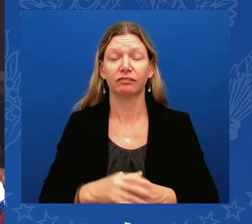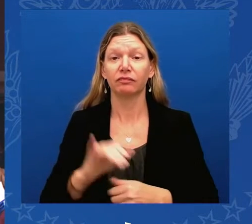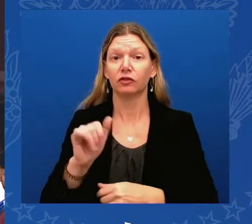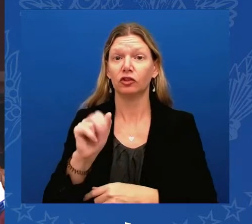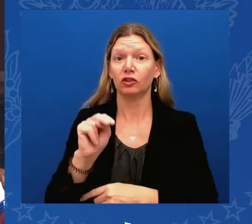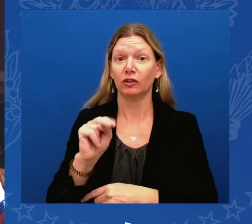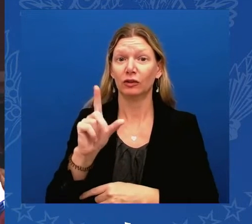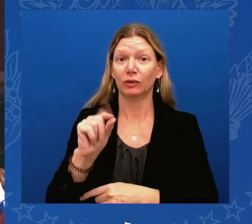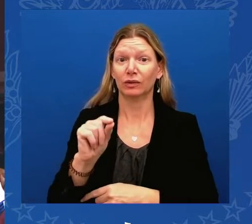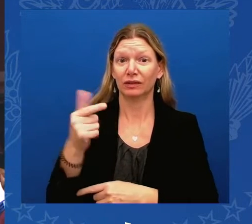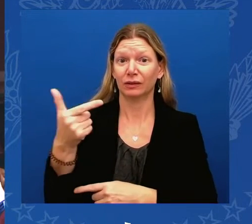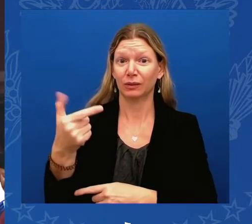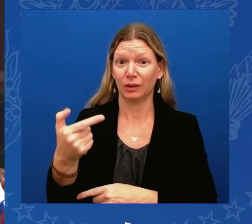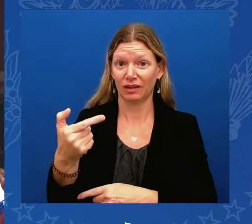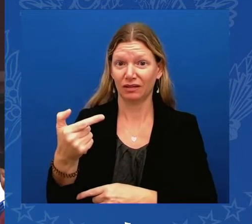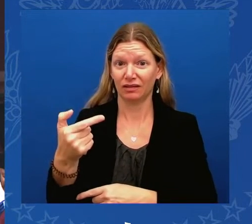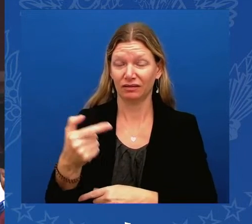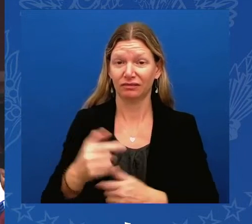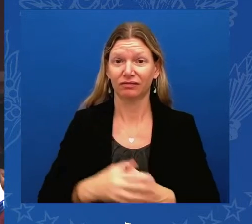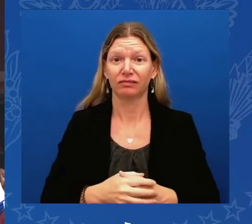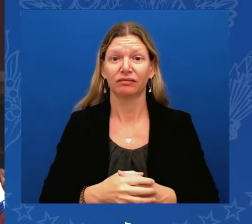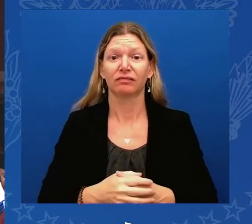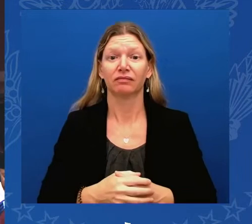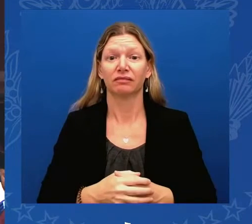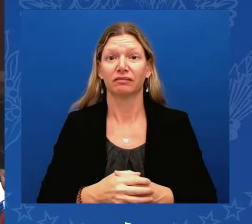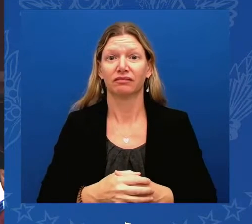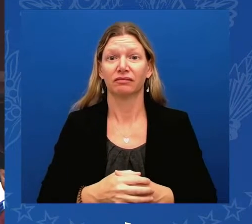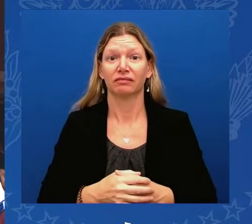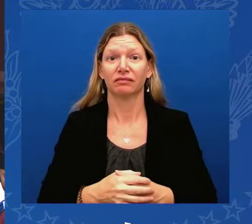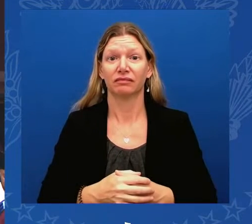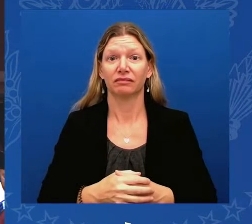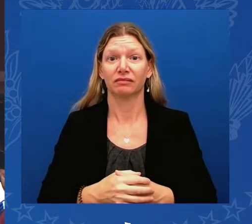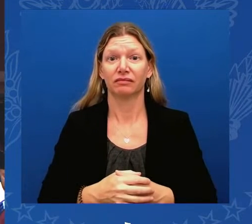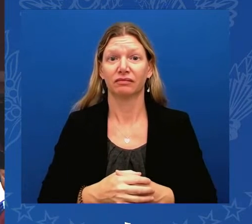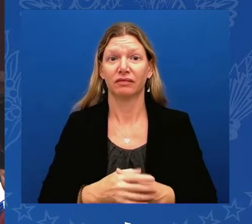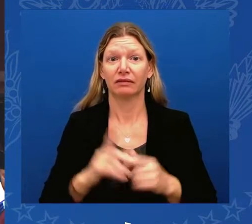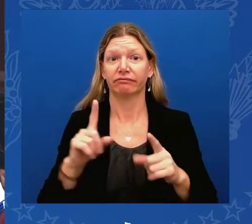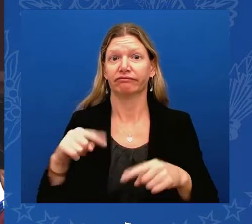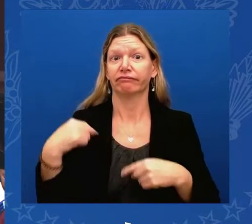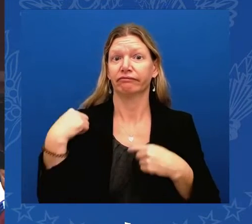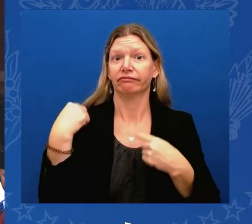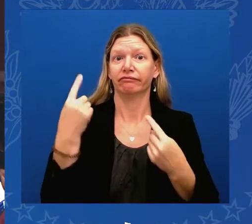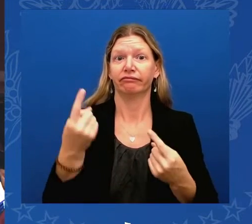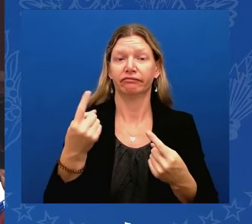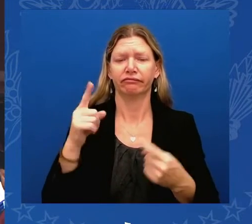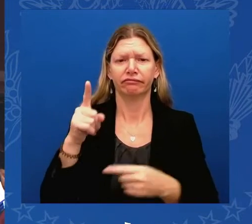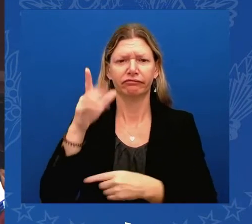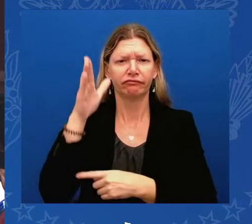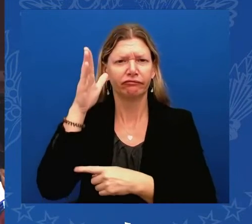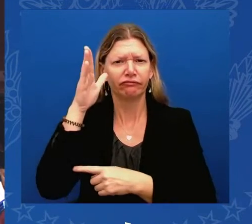Since then, he has remained steadfast in what he calls the fight